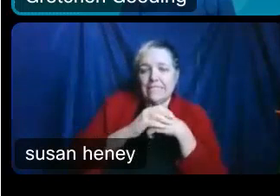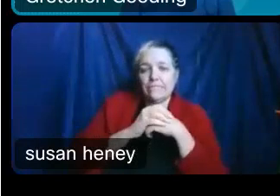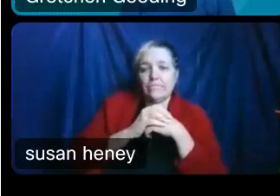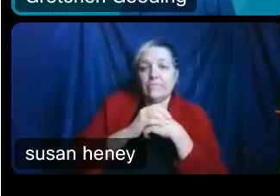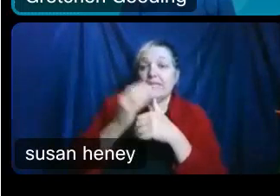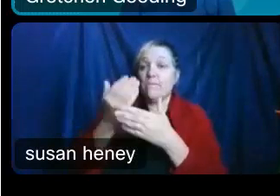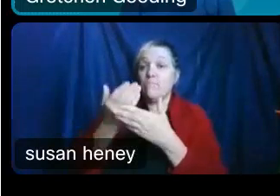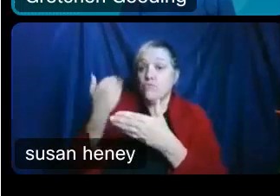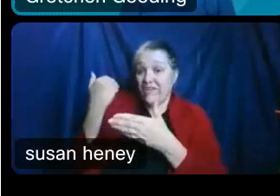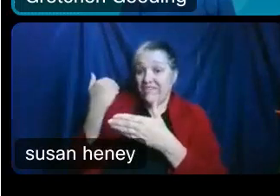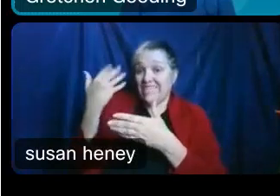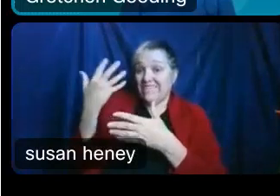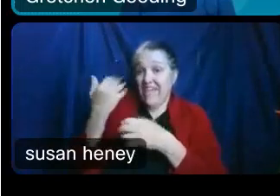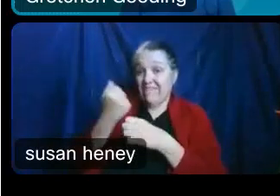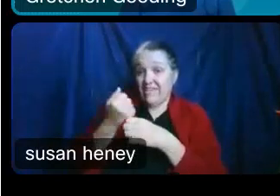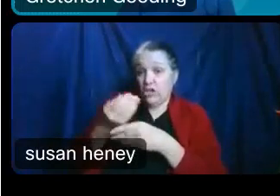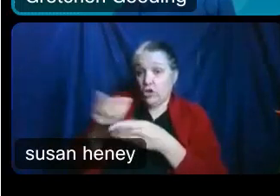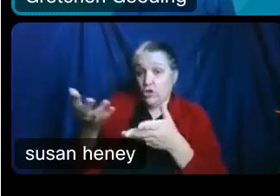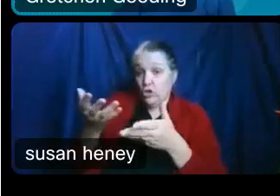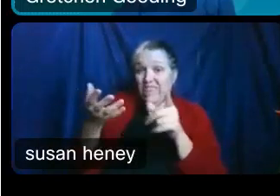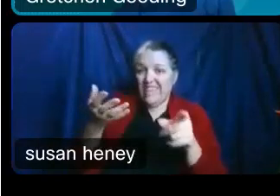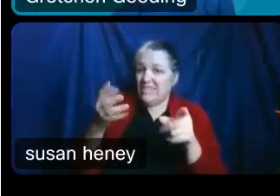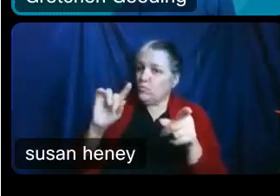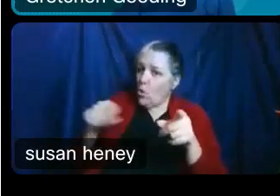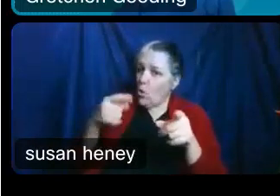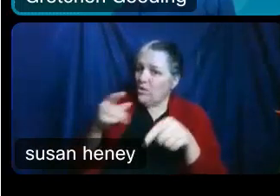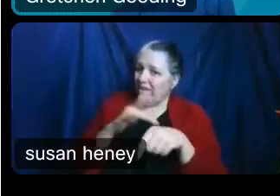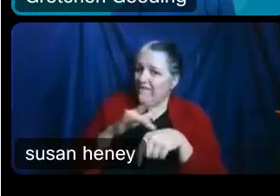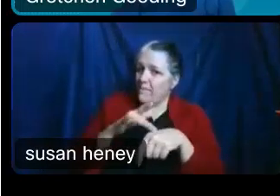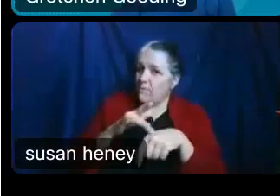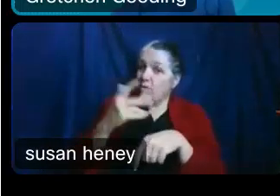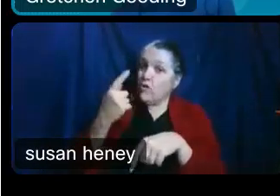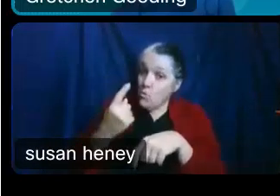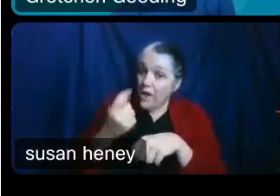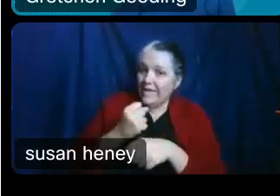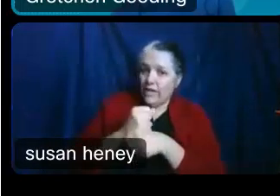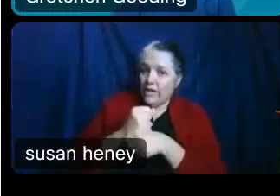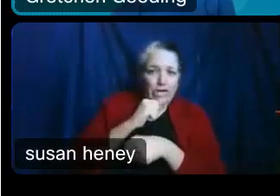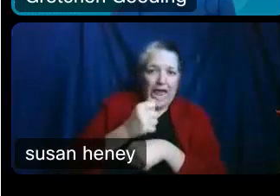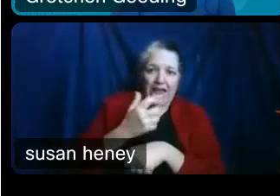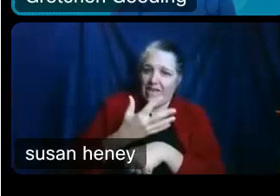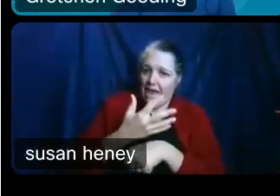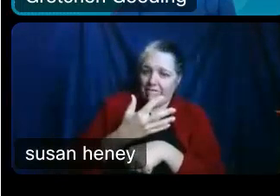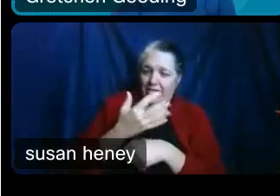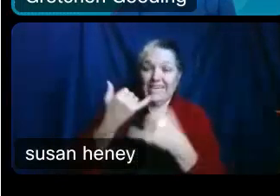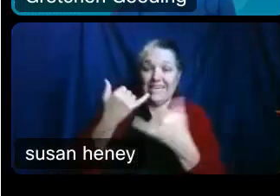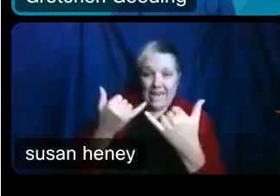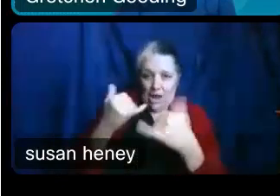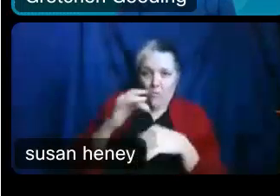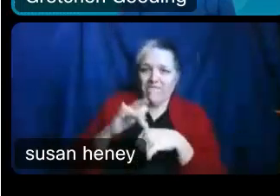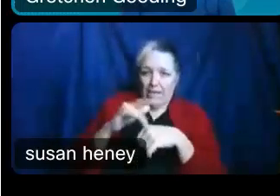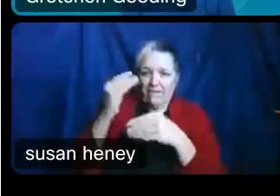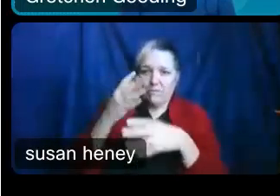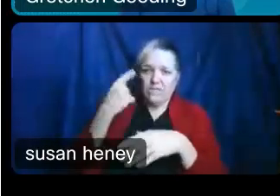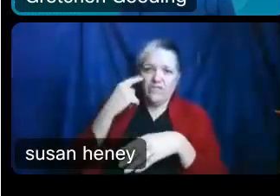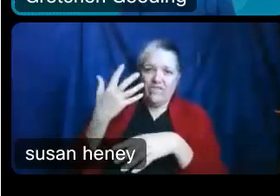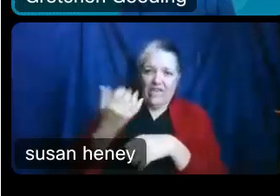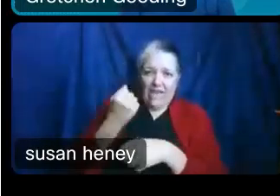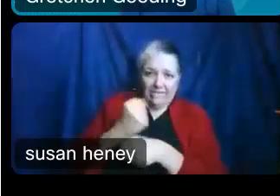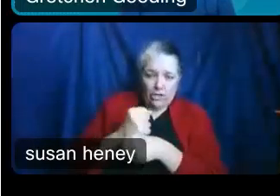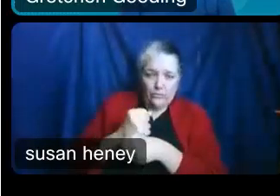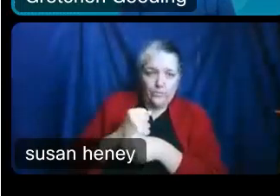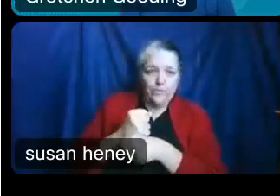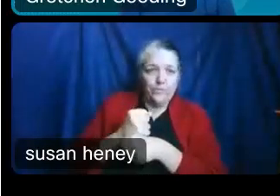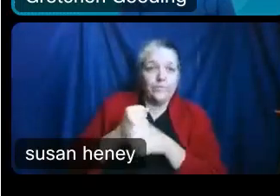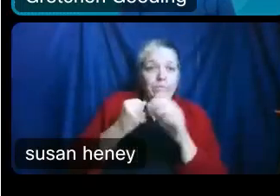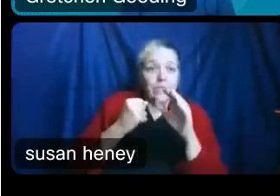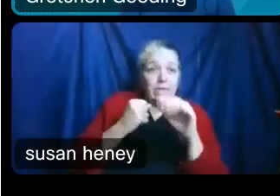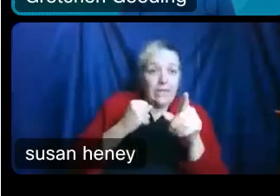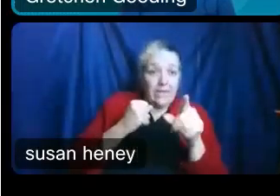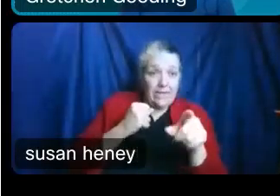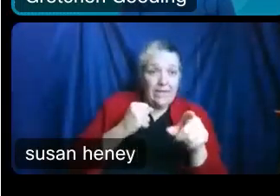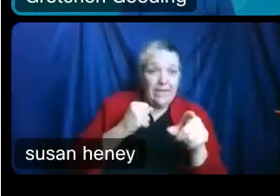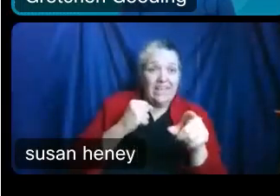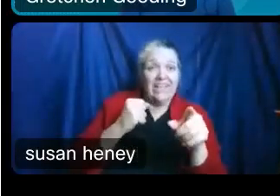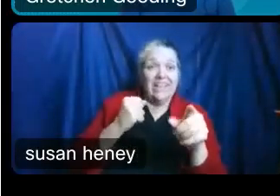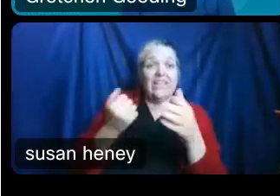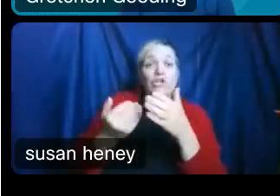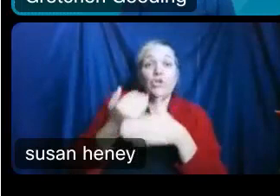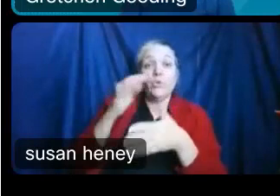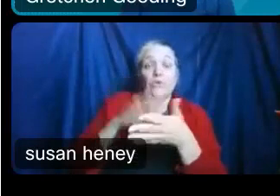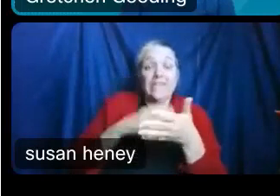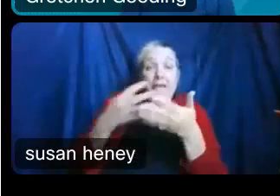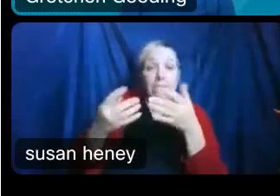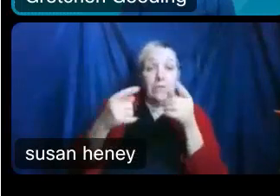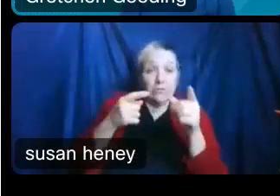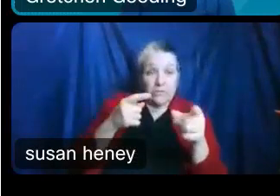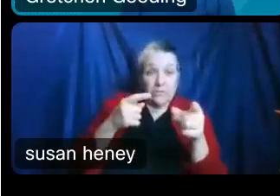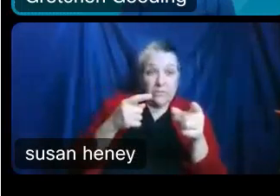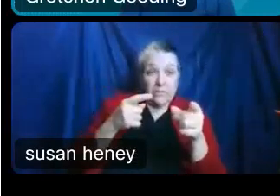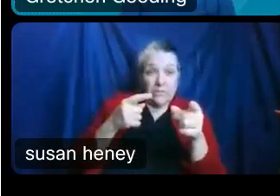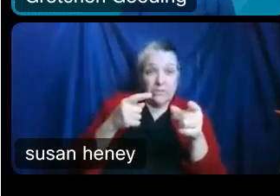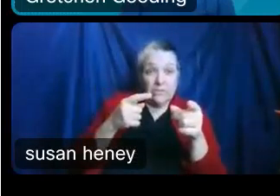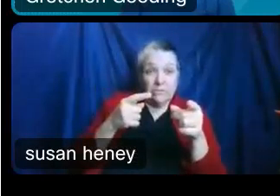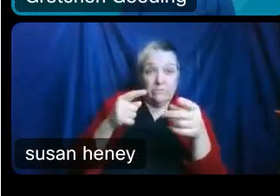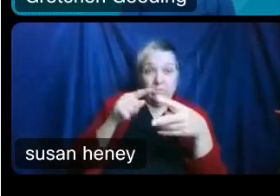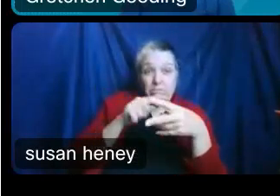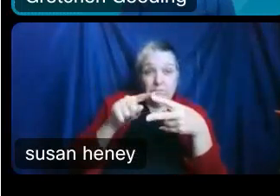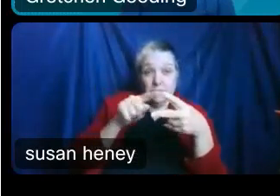were only available for one-year estimates. New housing tables B25008A through I, B25010A